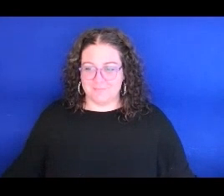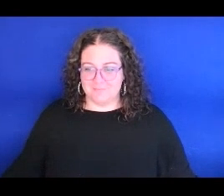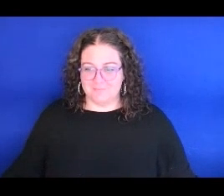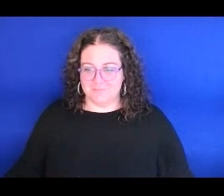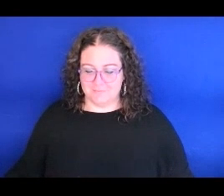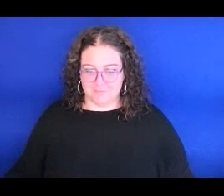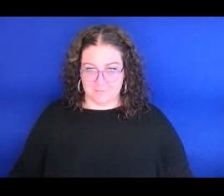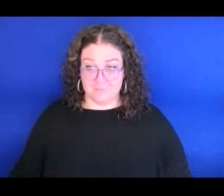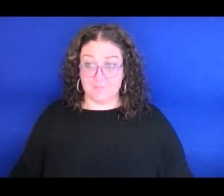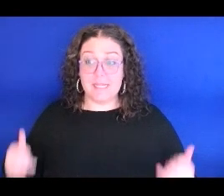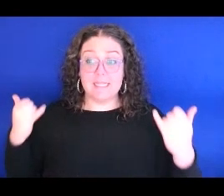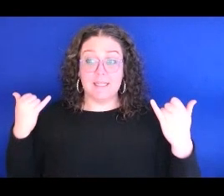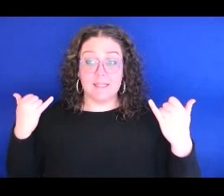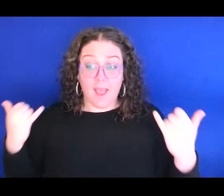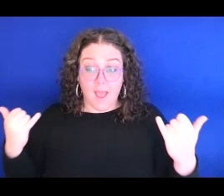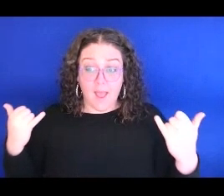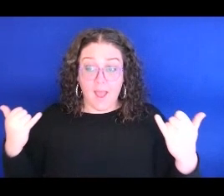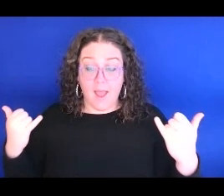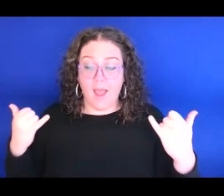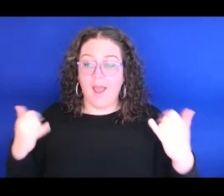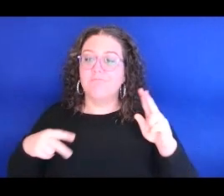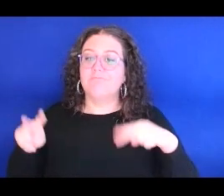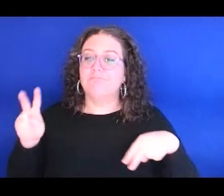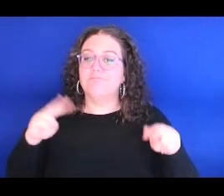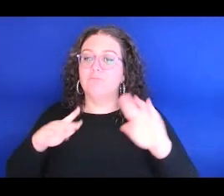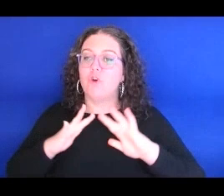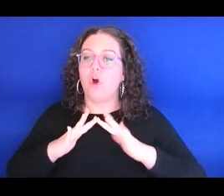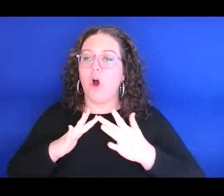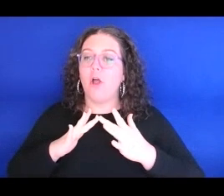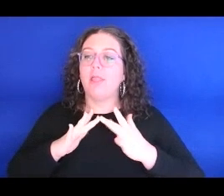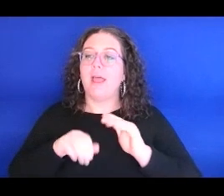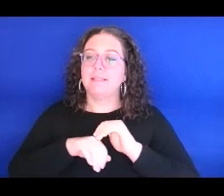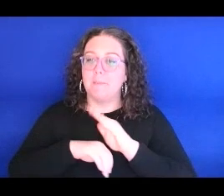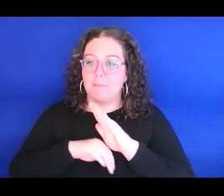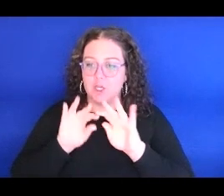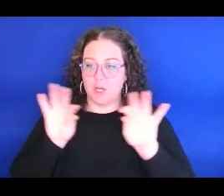Next, let’s take a look at the online submission form. While you're in the library section,